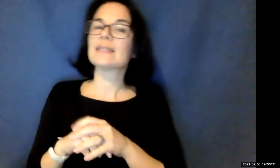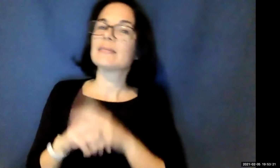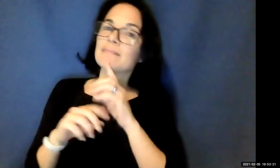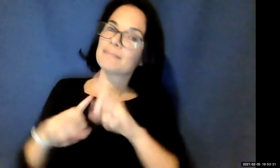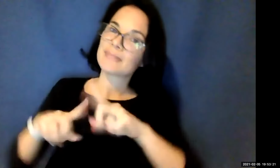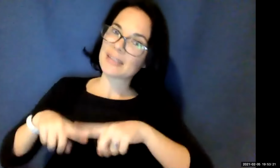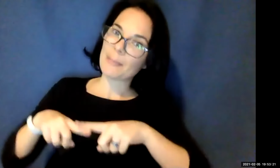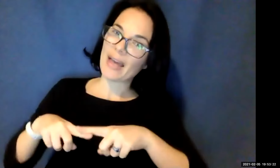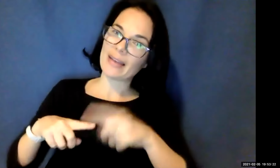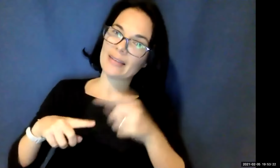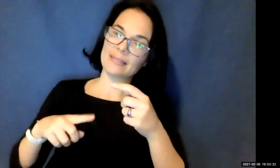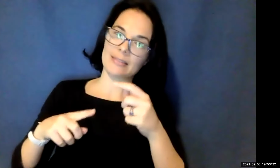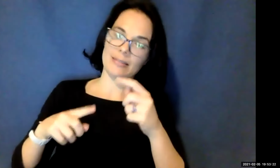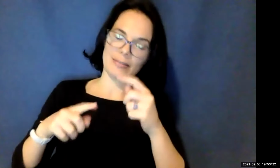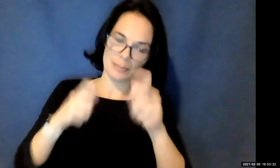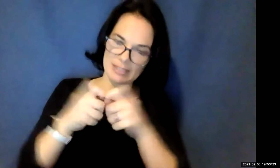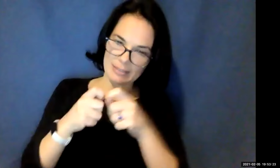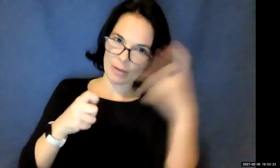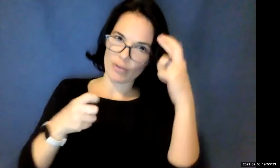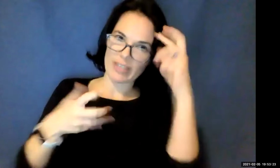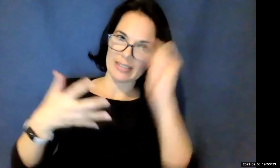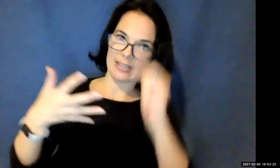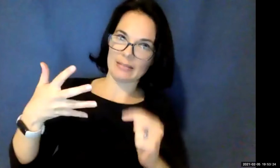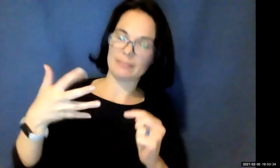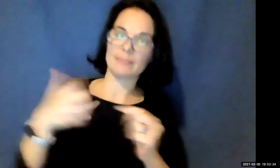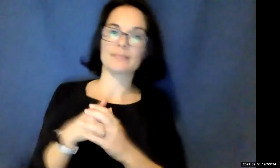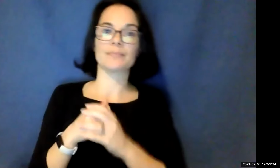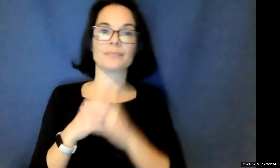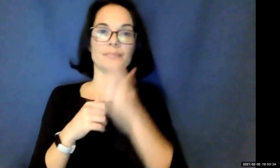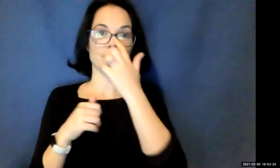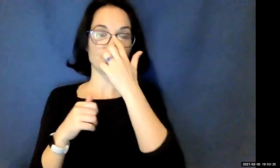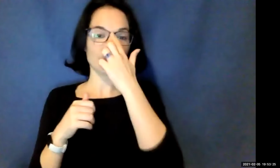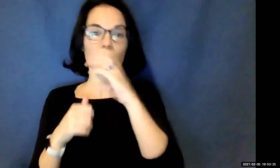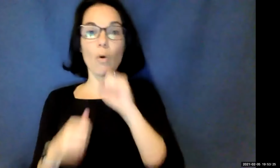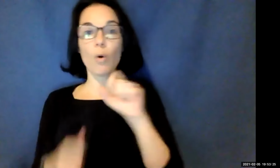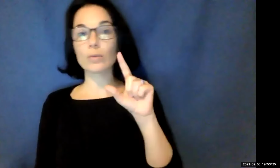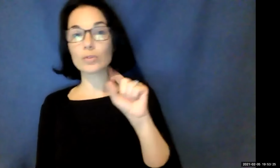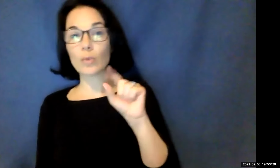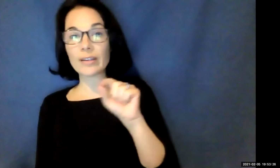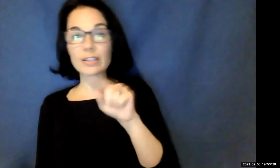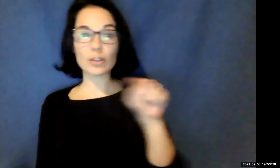So currently, 20 to 30 year olds, if you’re eligible because of your job, you can be eligible